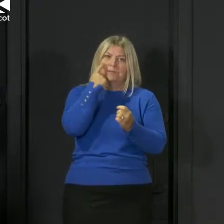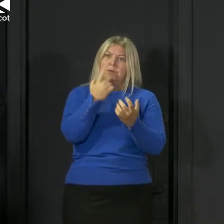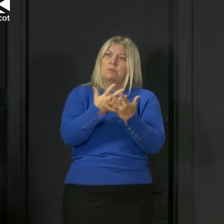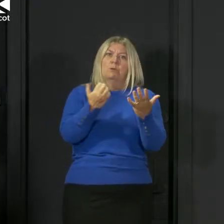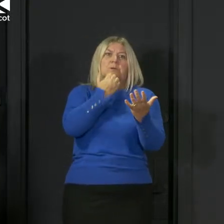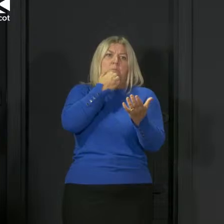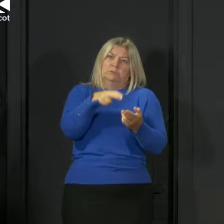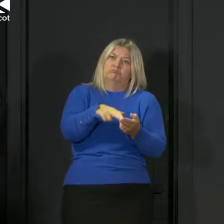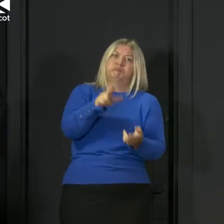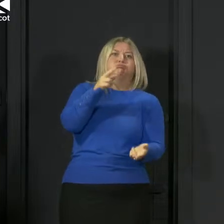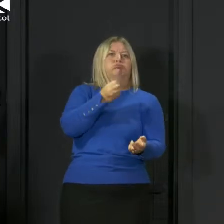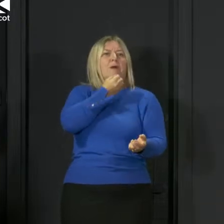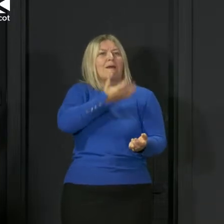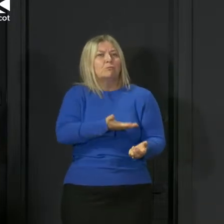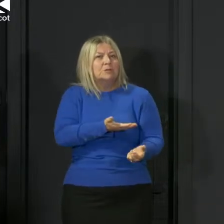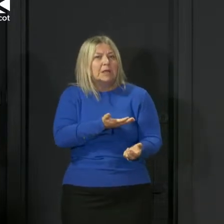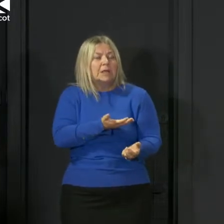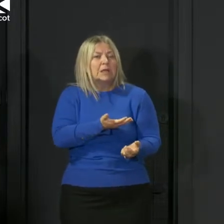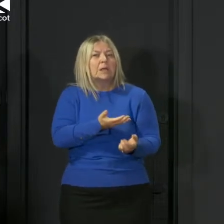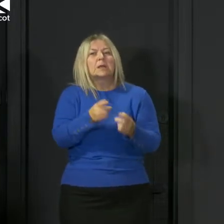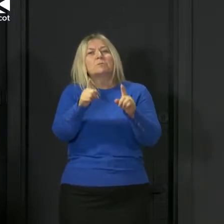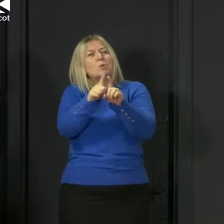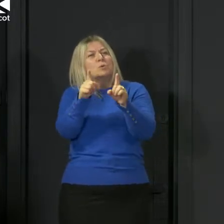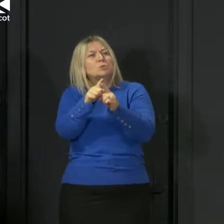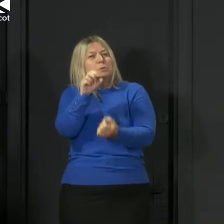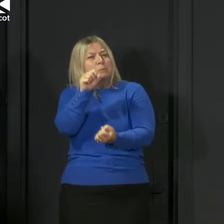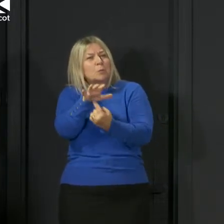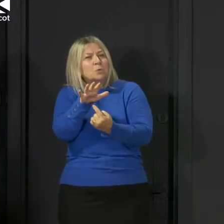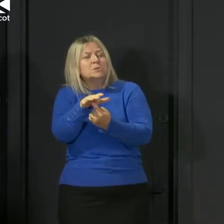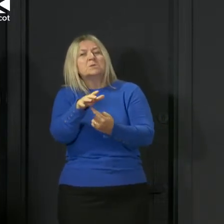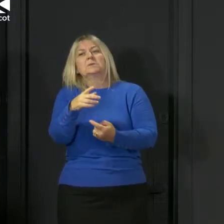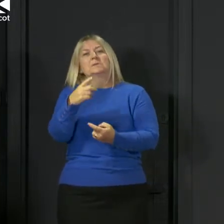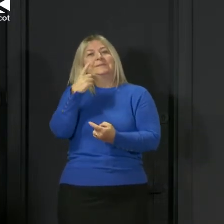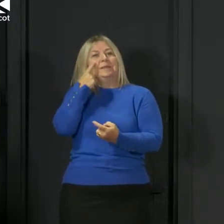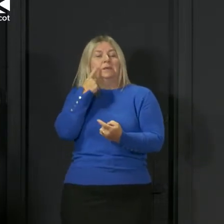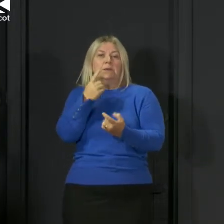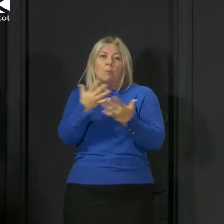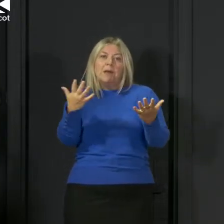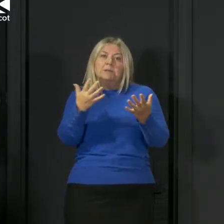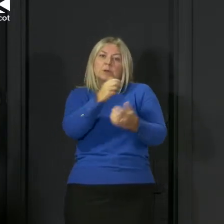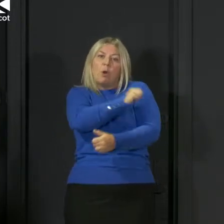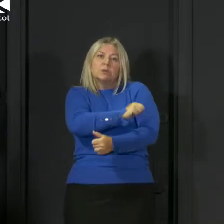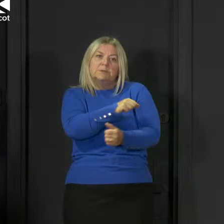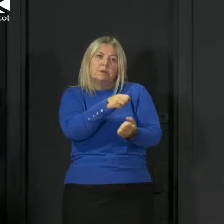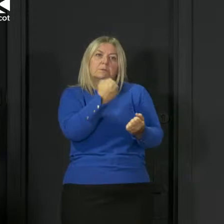but also and perhaps more importantly, in the rise hospital admissions, in the numbers of